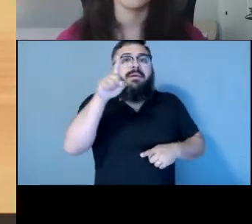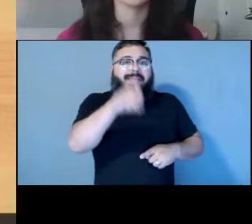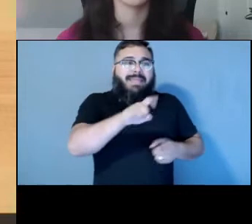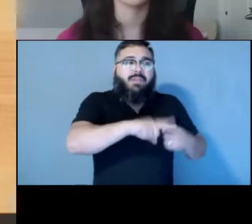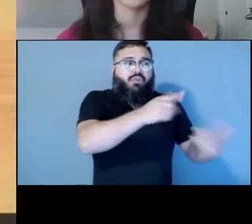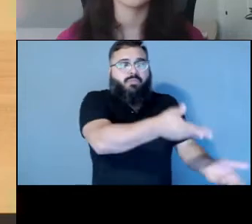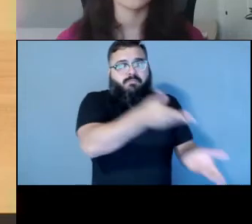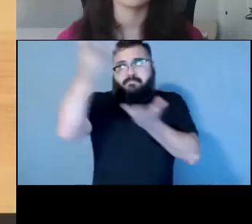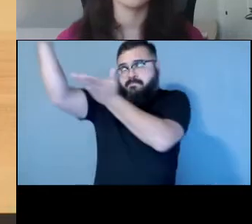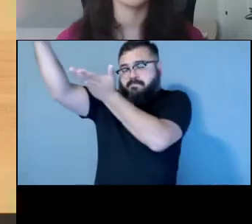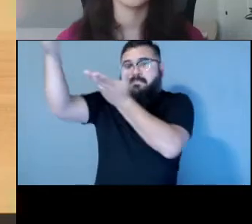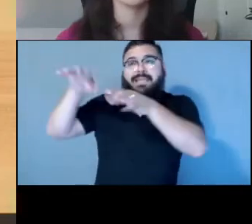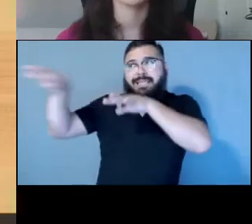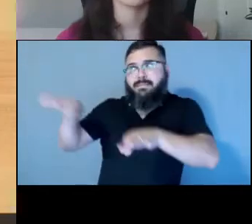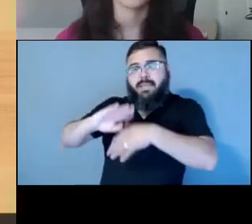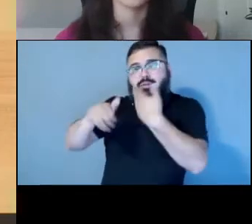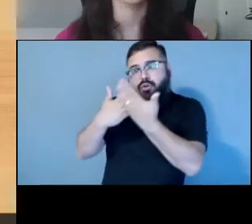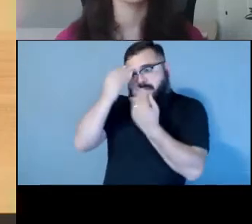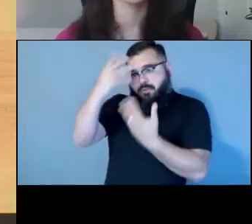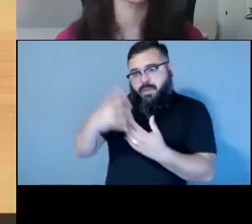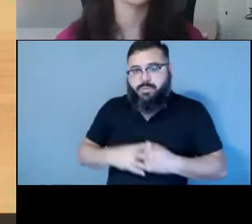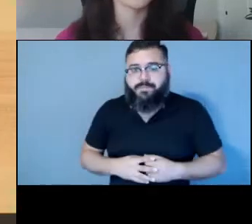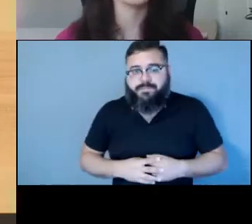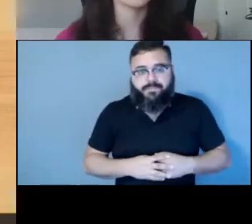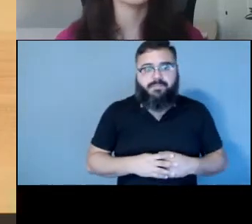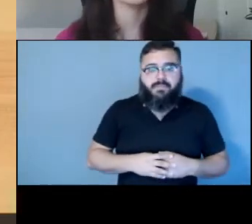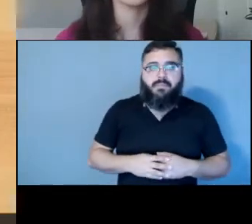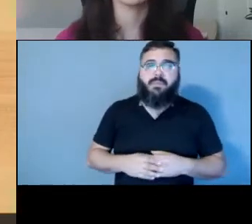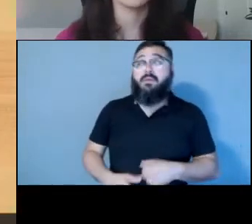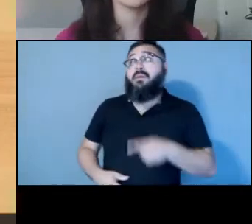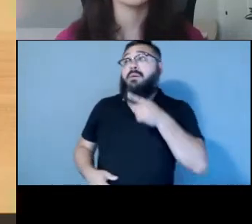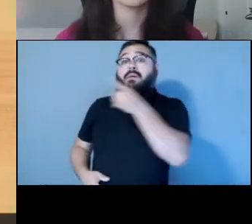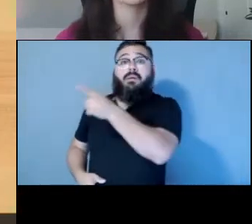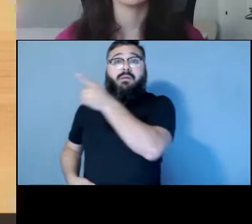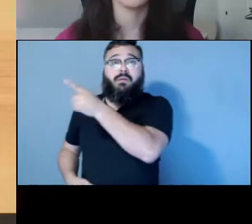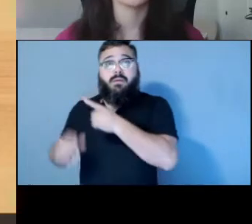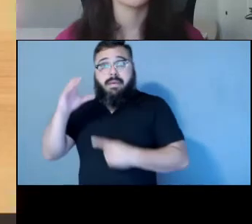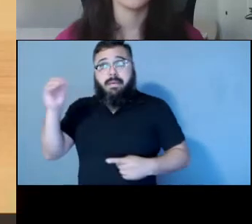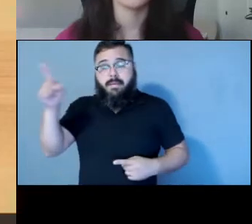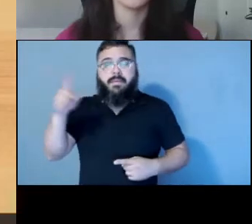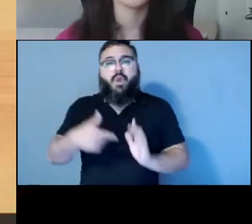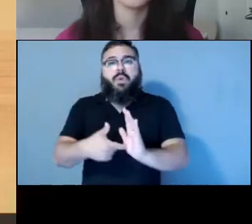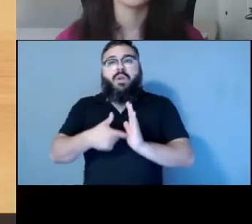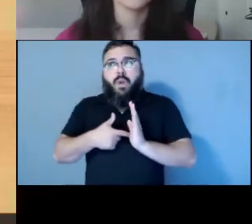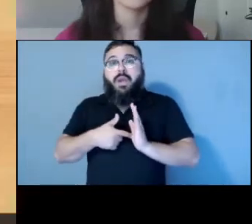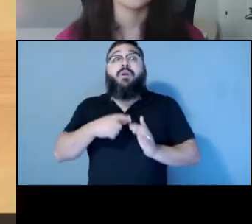that explains all of that information. Employers are obligated to treat this medical information confidentially,